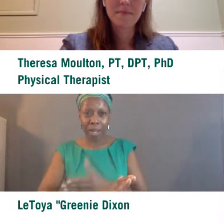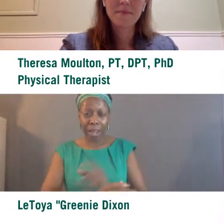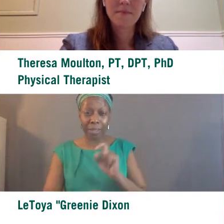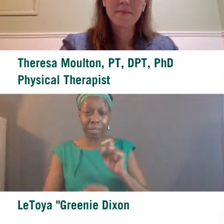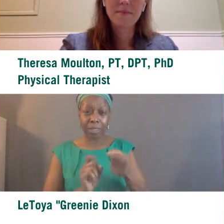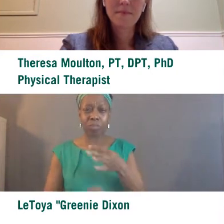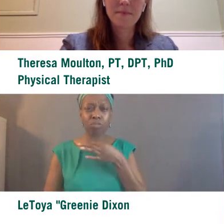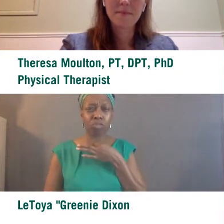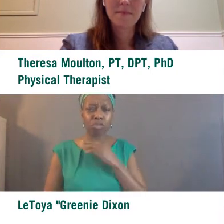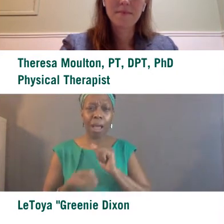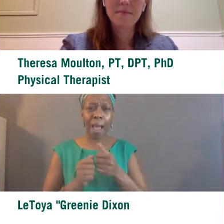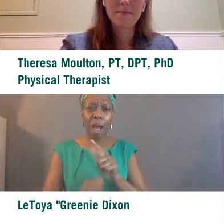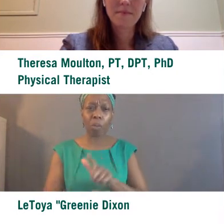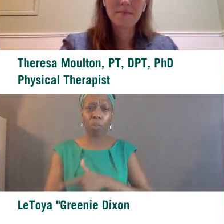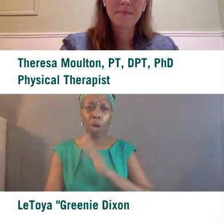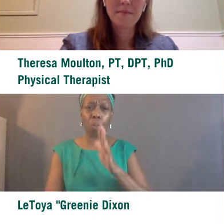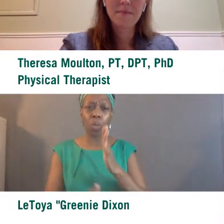How long would some of these changes last?